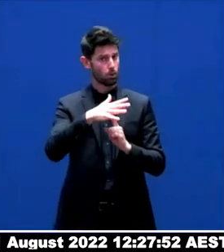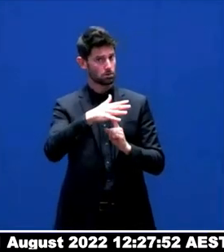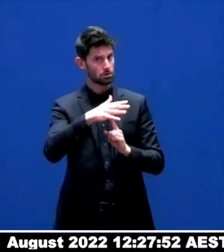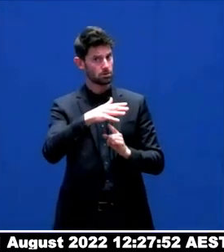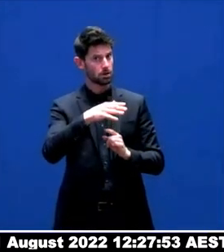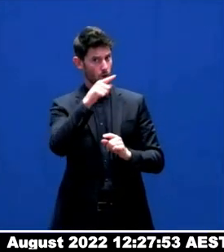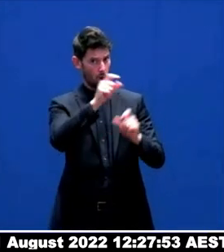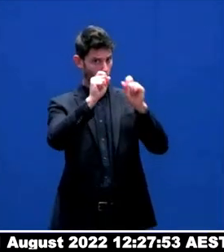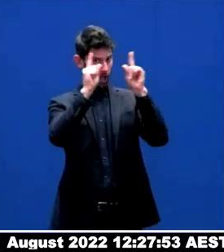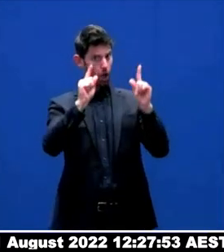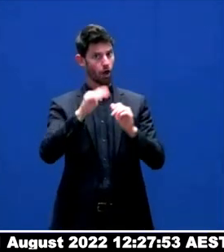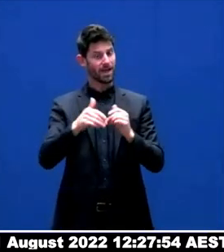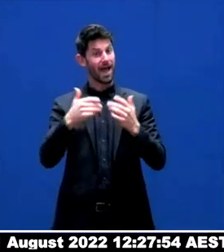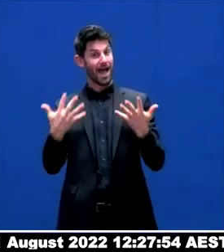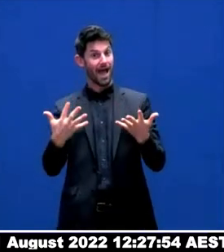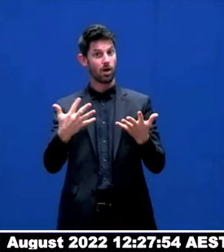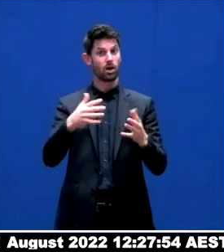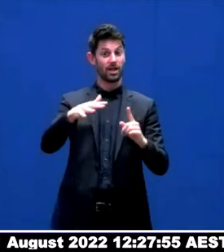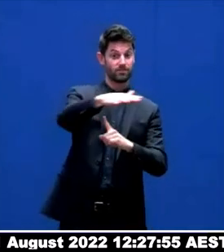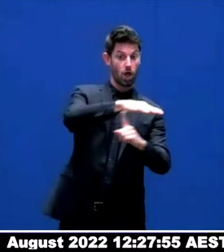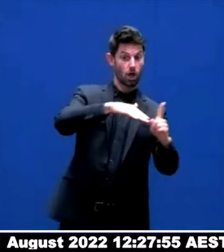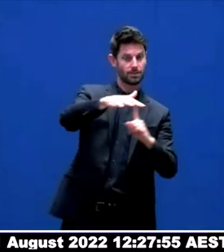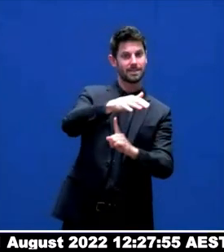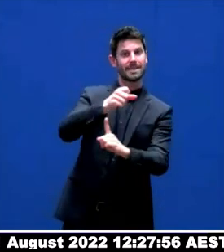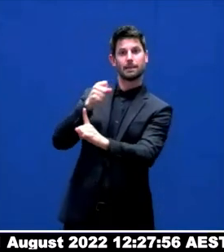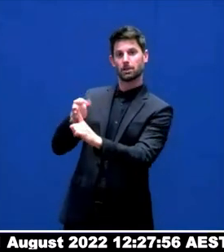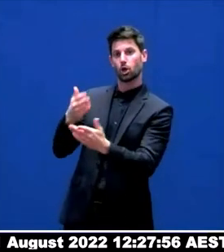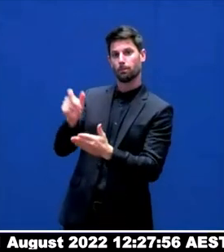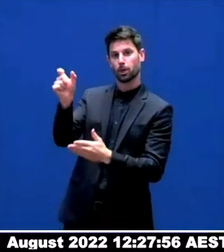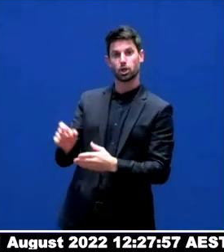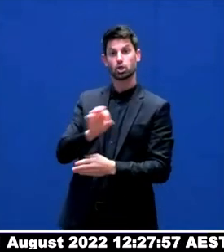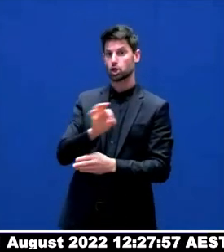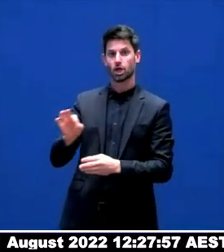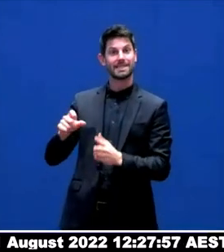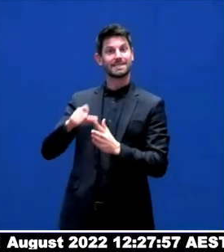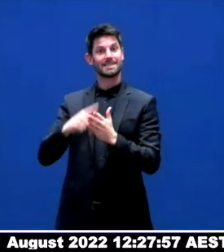and how the context might render somebody vulnerable." You agree with that? I do.